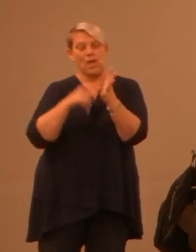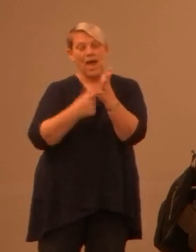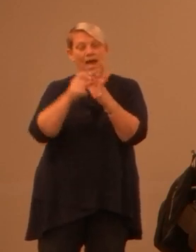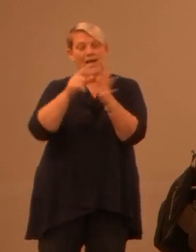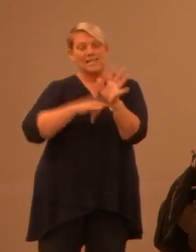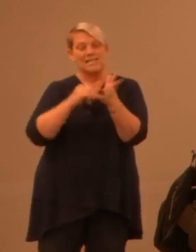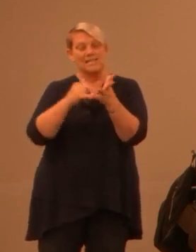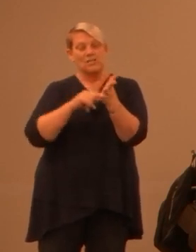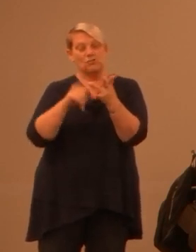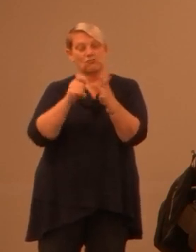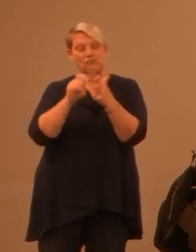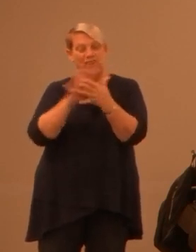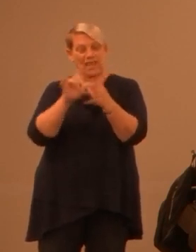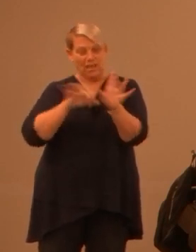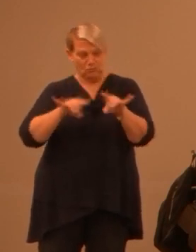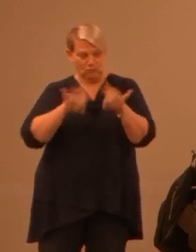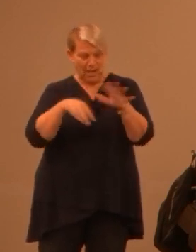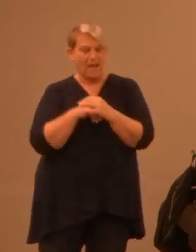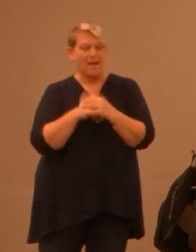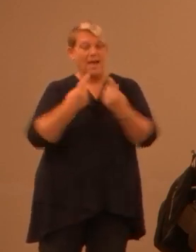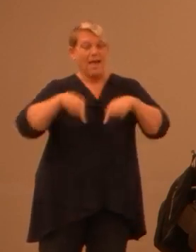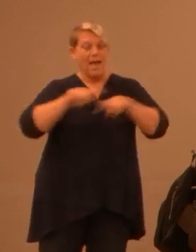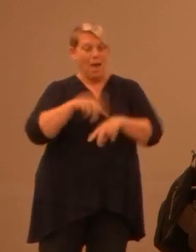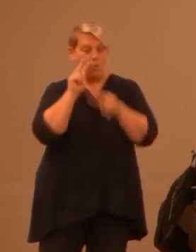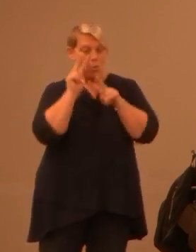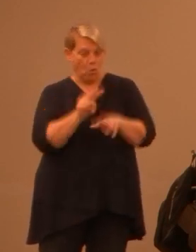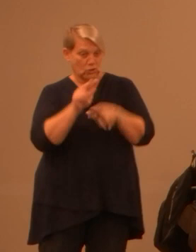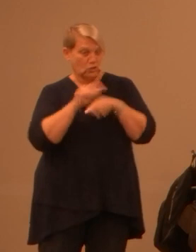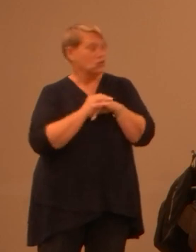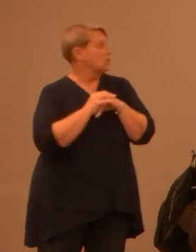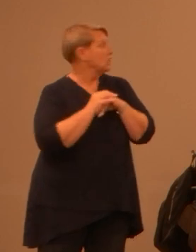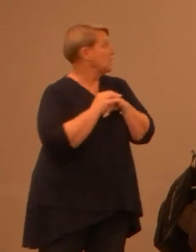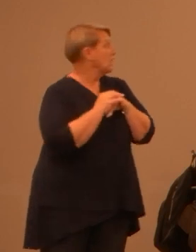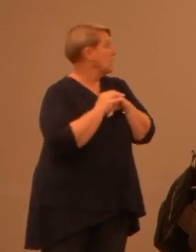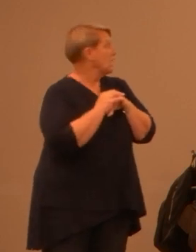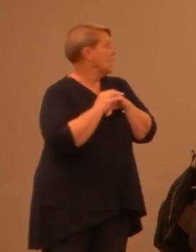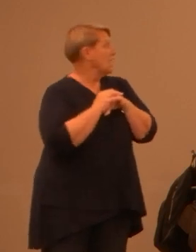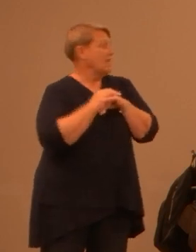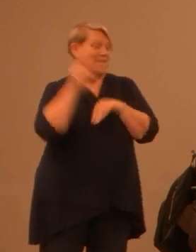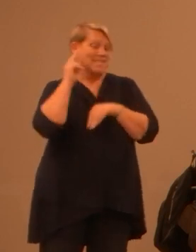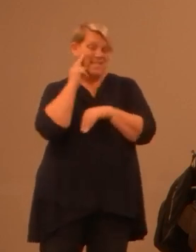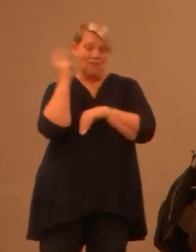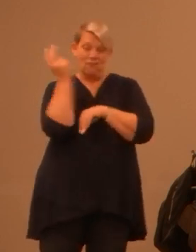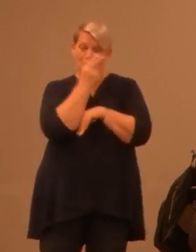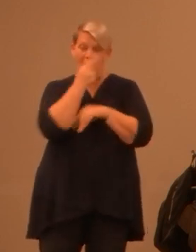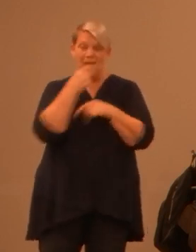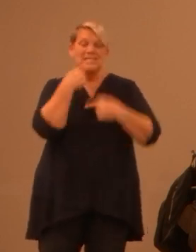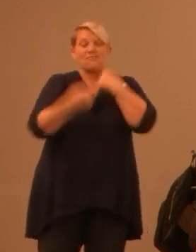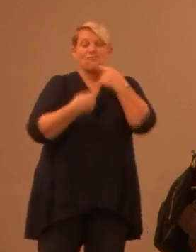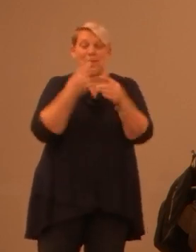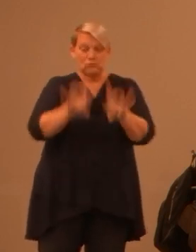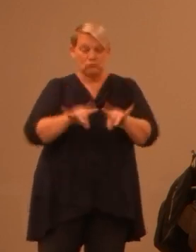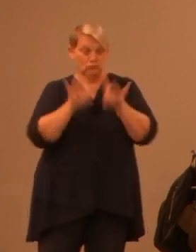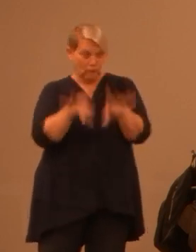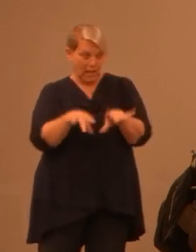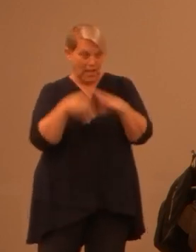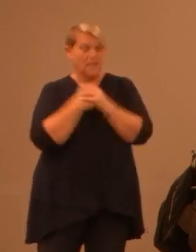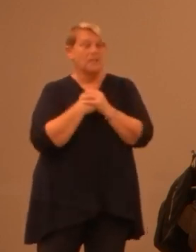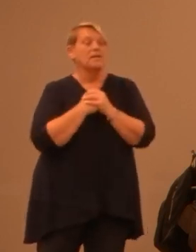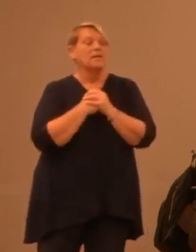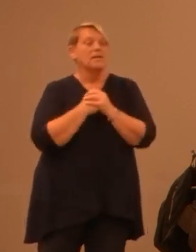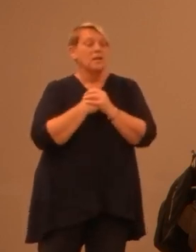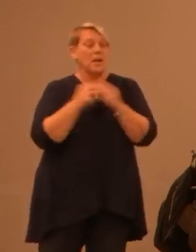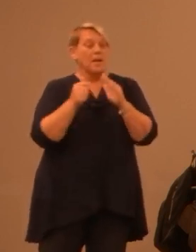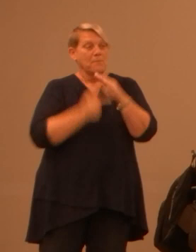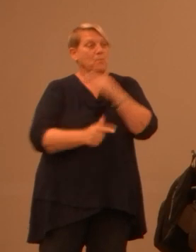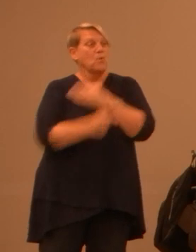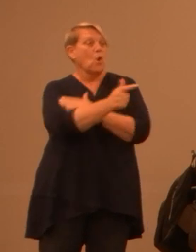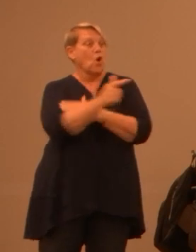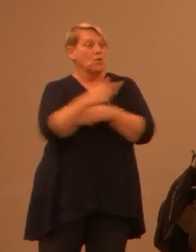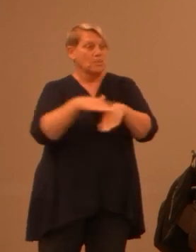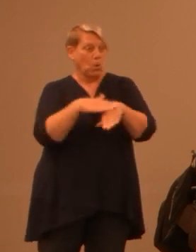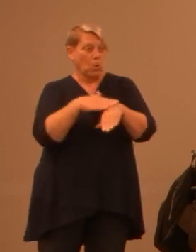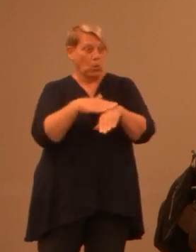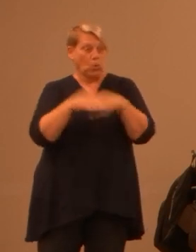Our Watch, Deafblind Information Australia, Beyond Blue, Cancer Council